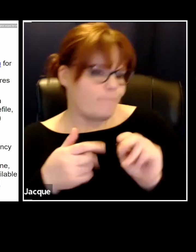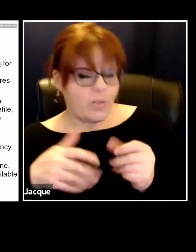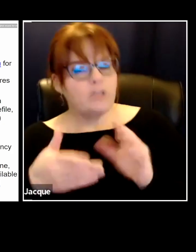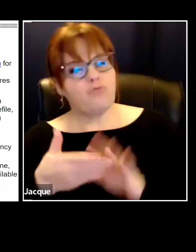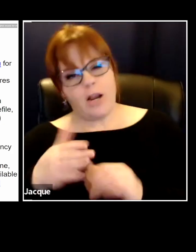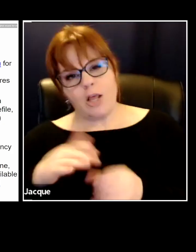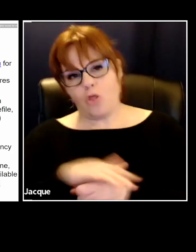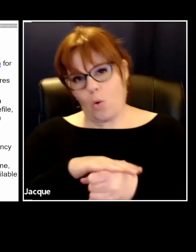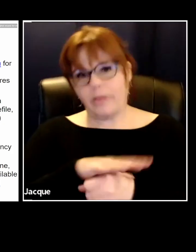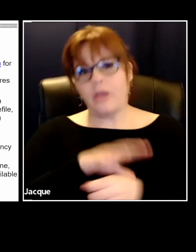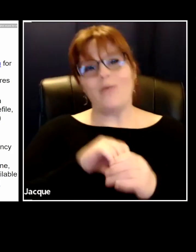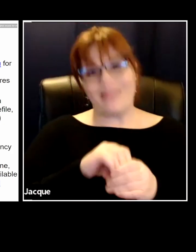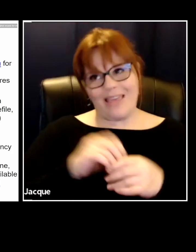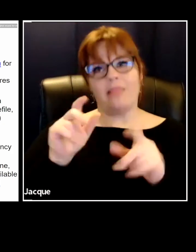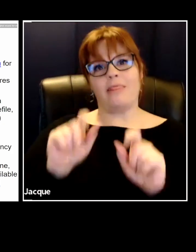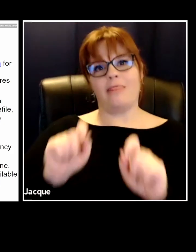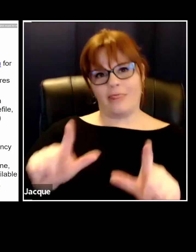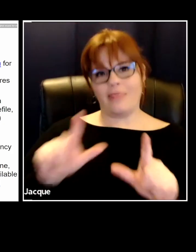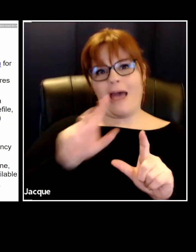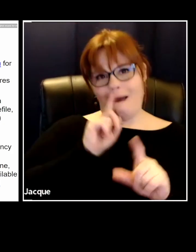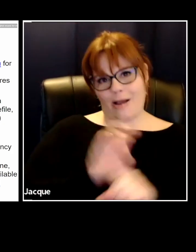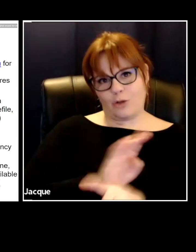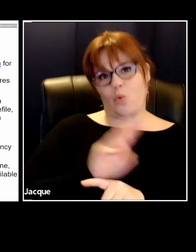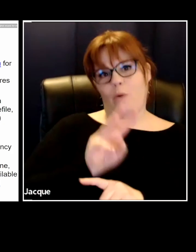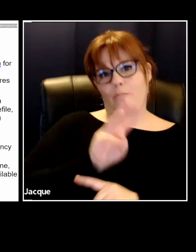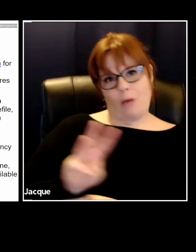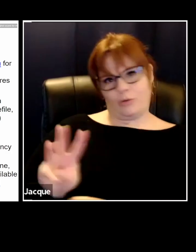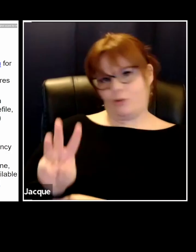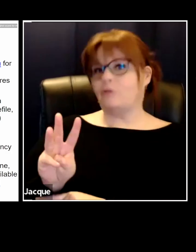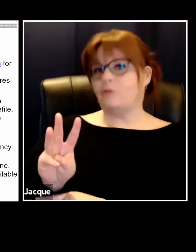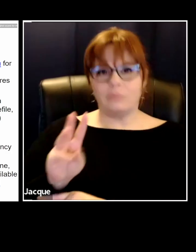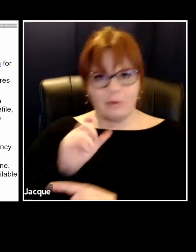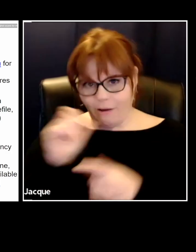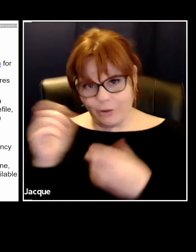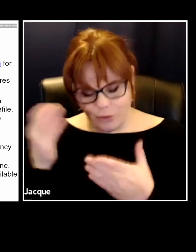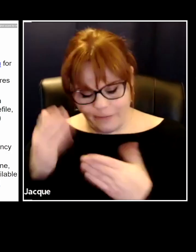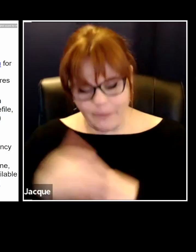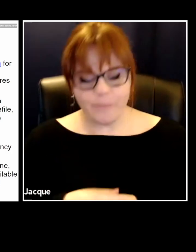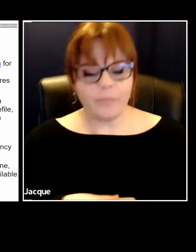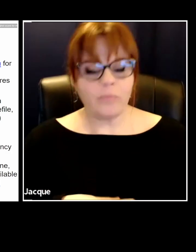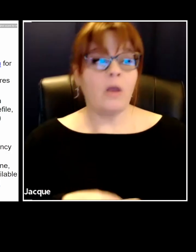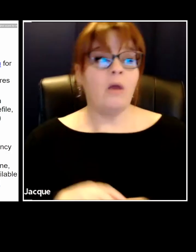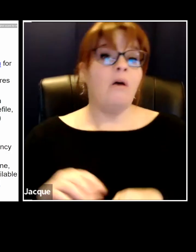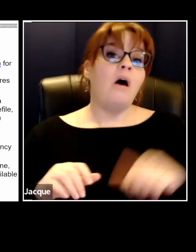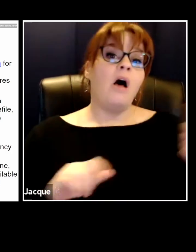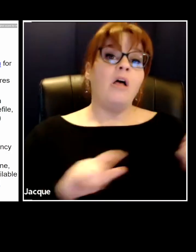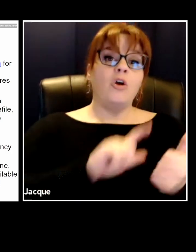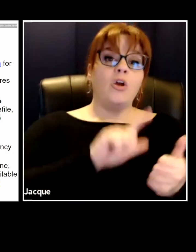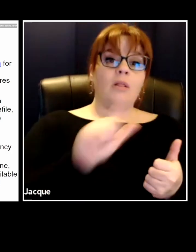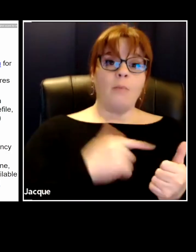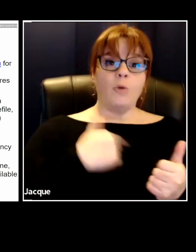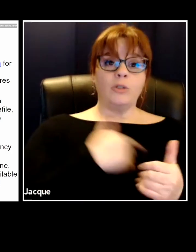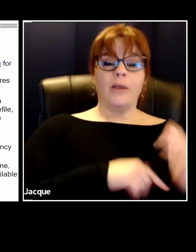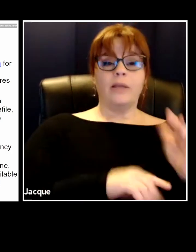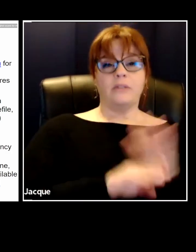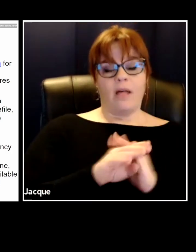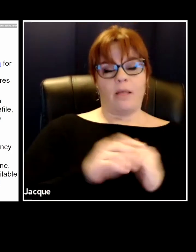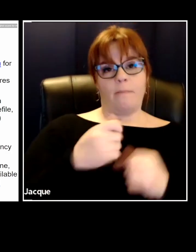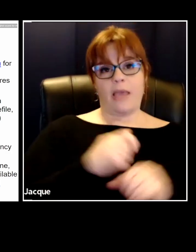Um we have a number of other um libraries that we develop and make available open source. R5 is the